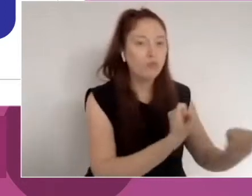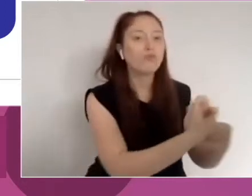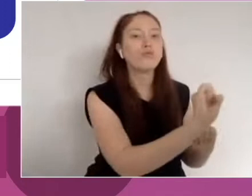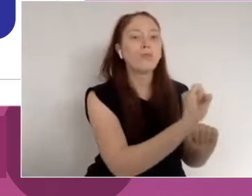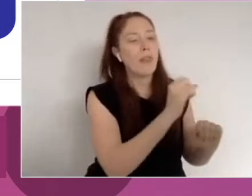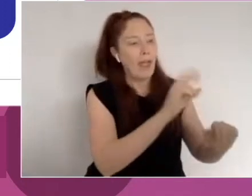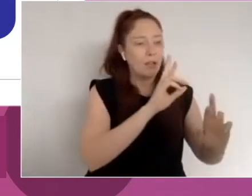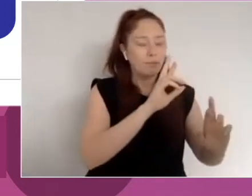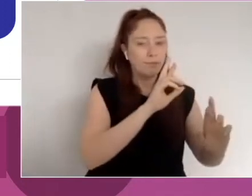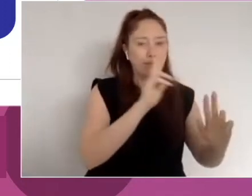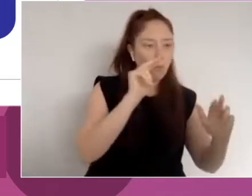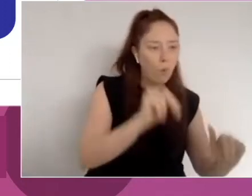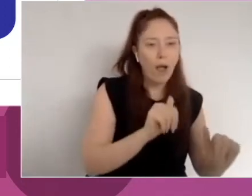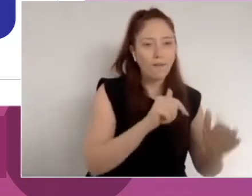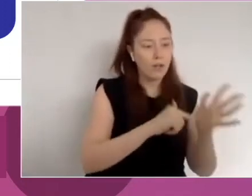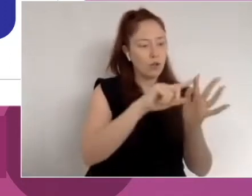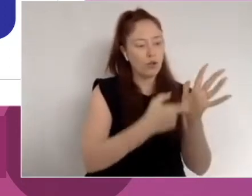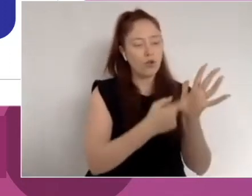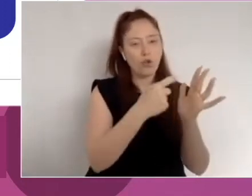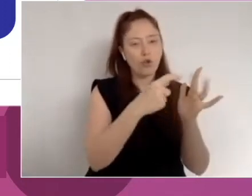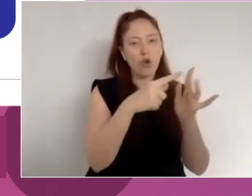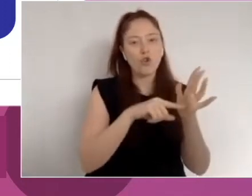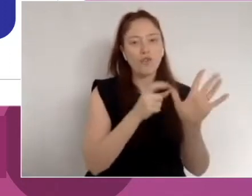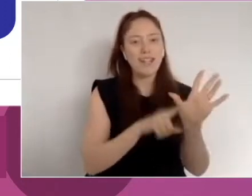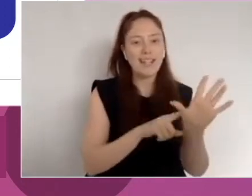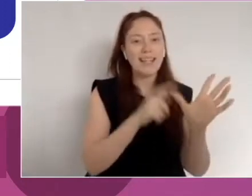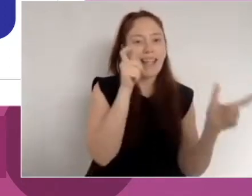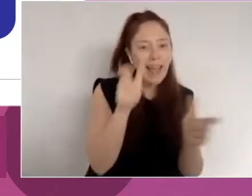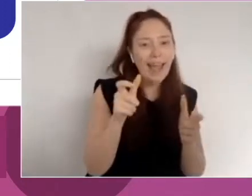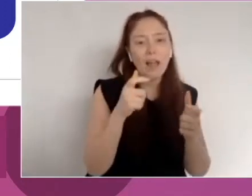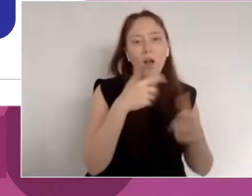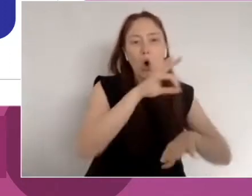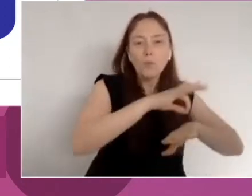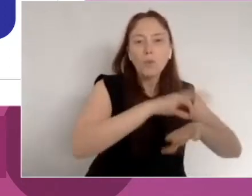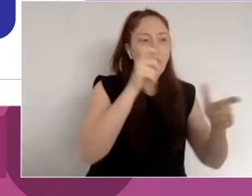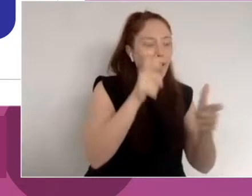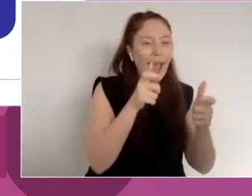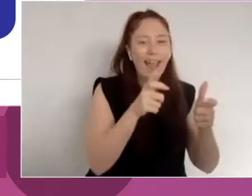what we call our tertiary care - our hospital care and what happens when you are at that end. The